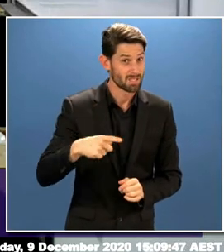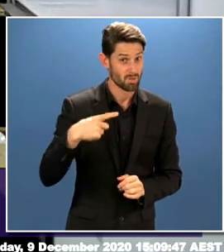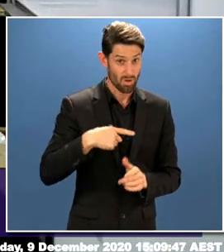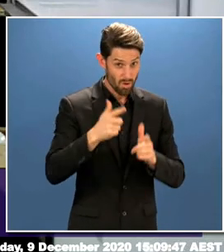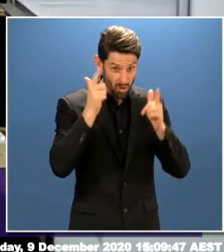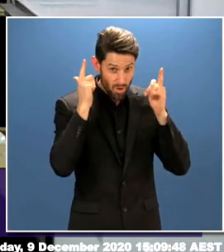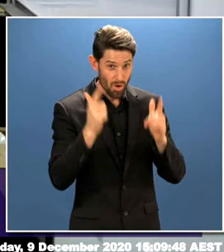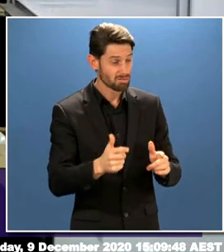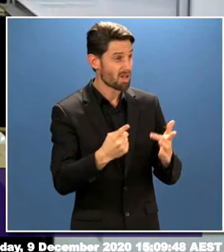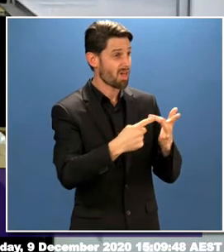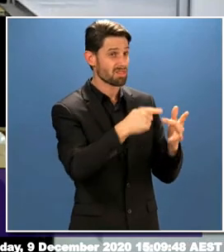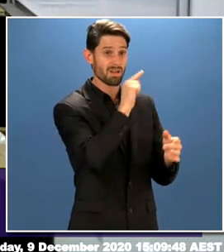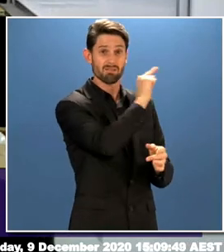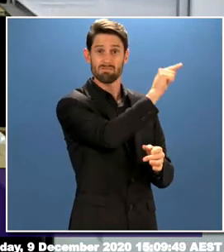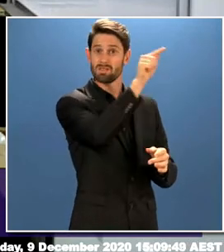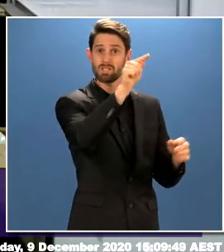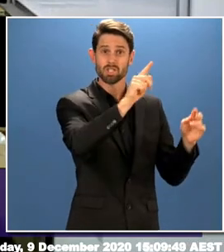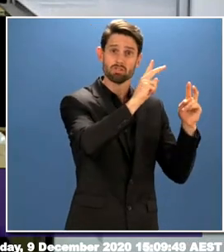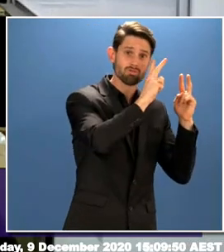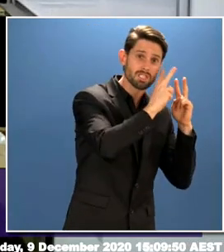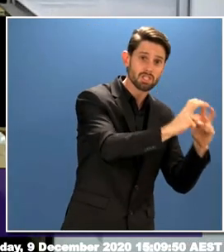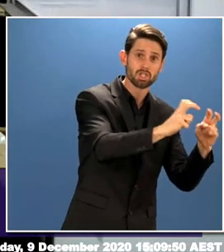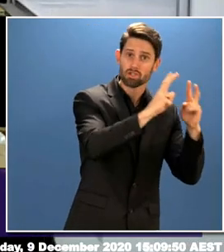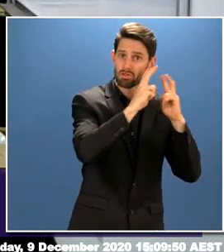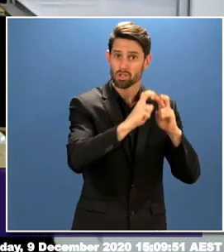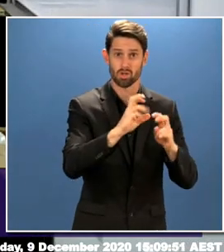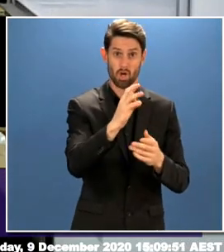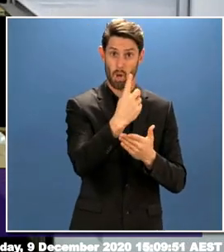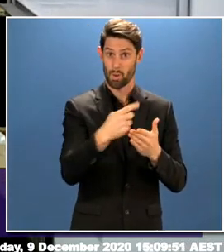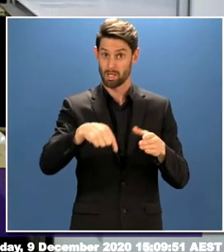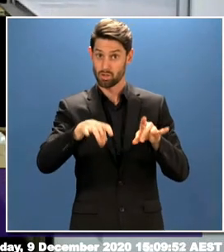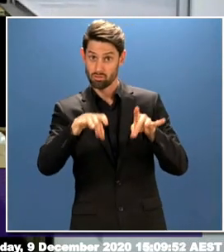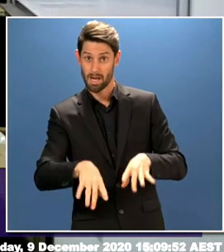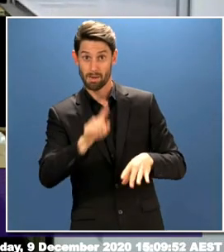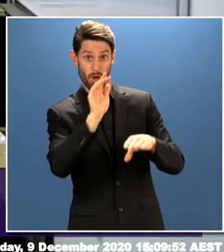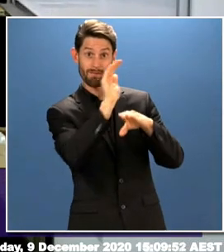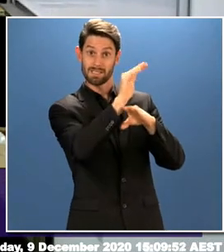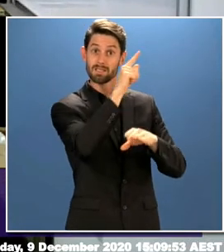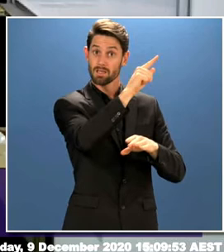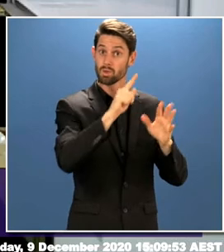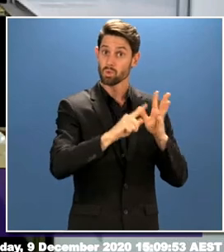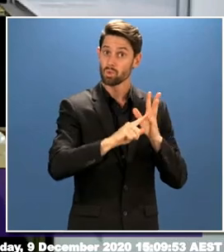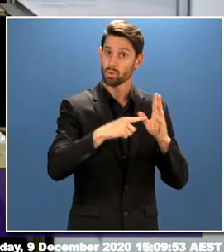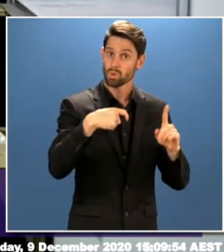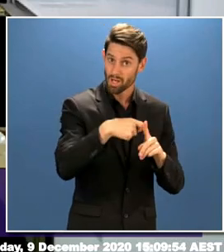that has come out of not just Australia, but we've got a lot in the UK that have actually highlighted